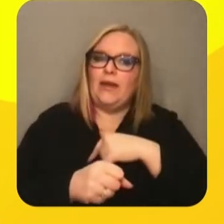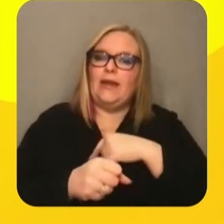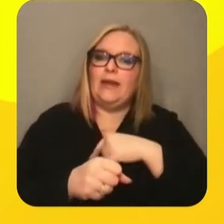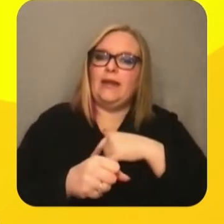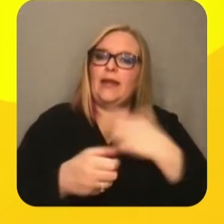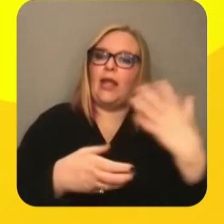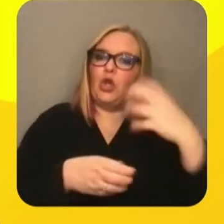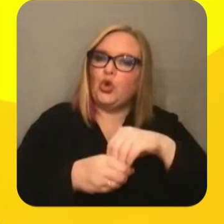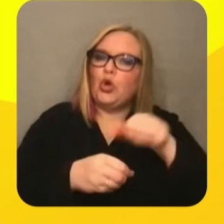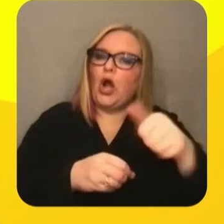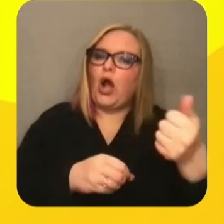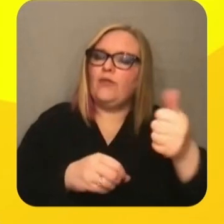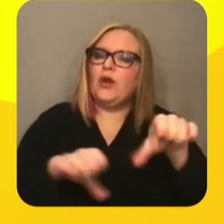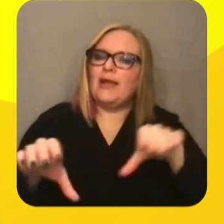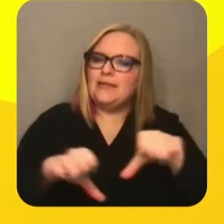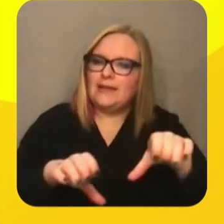with more flexibility in the US internationally as well.